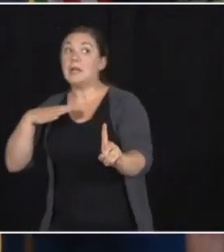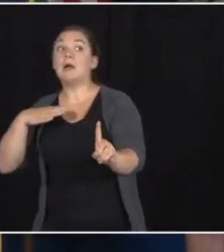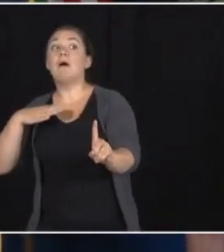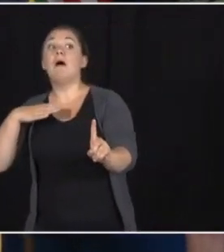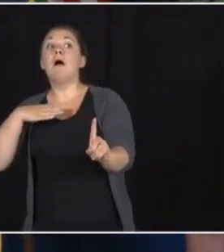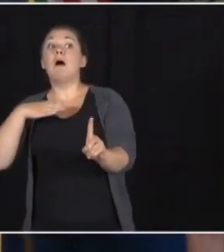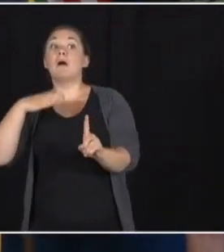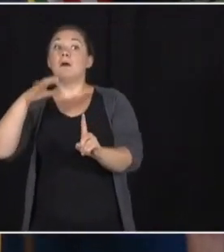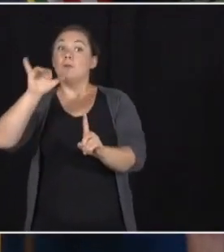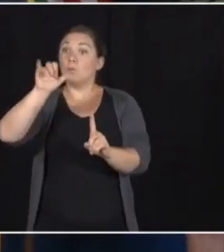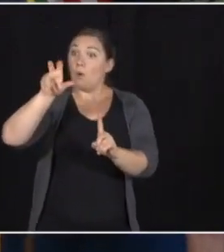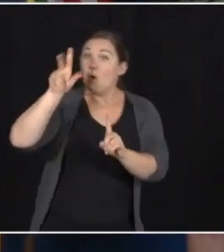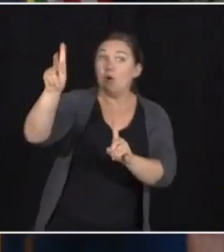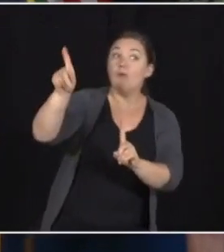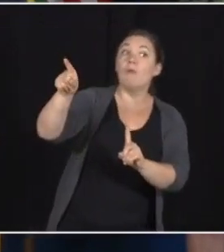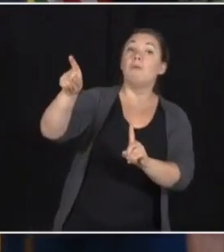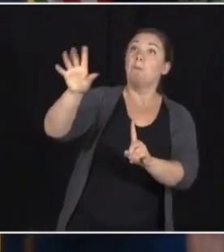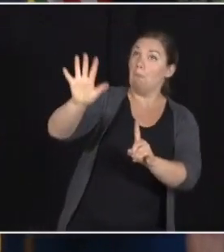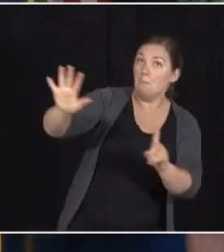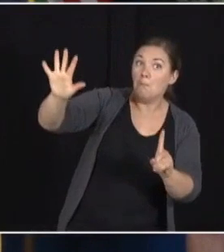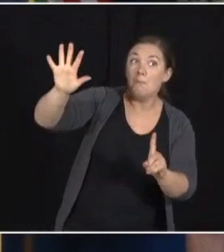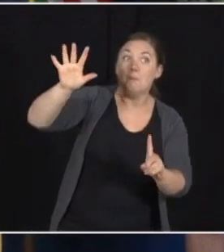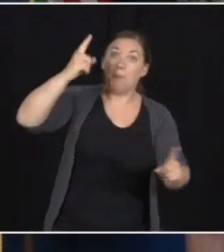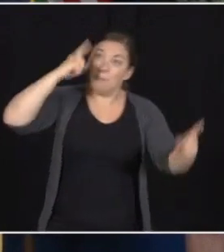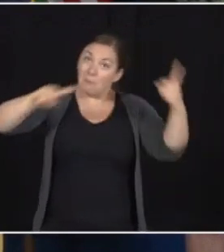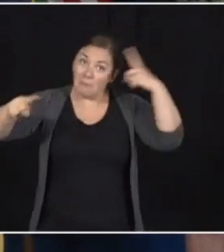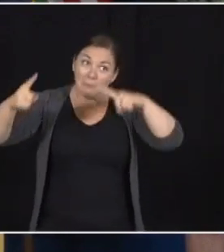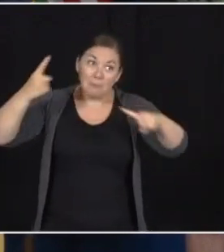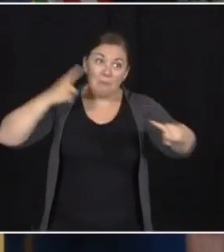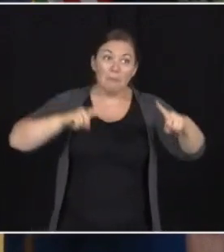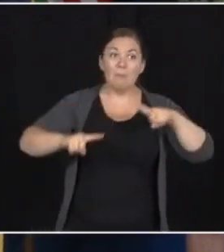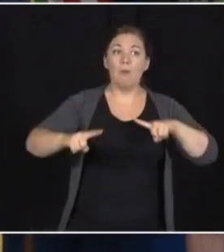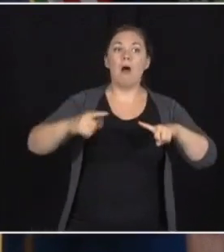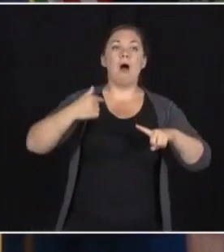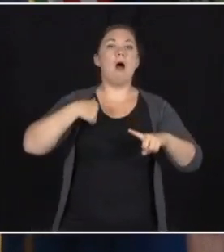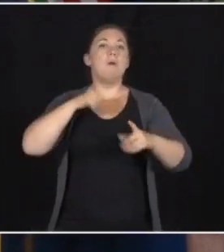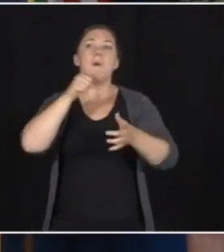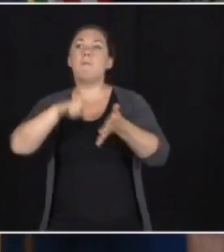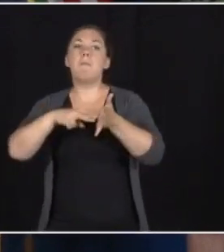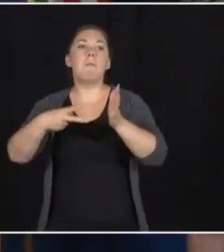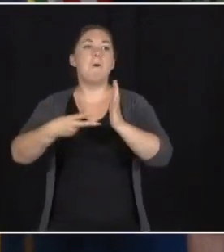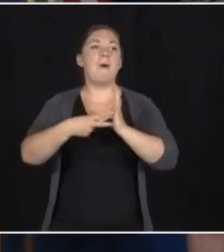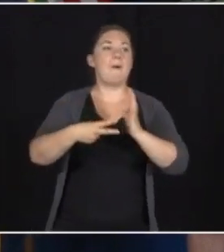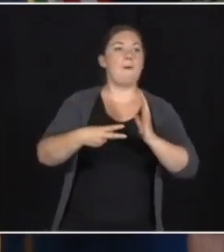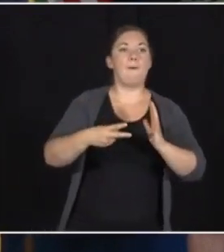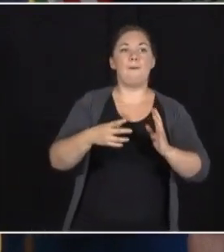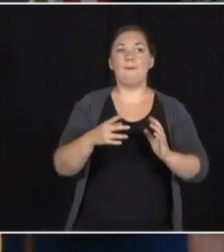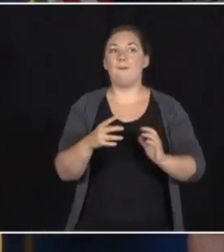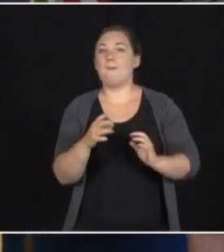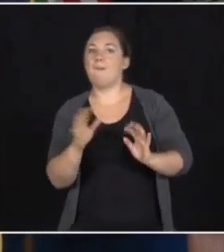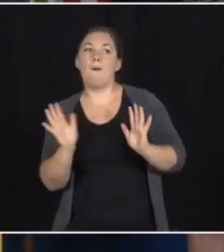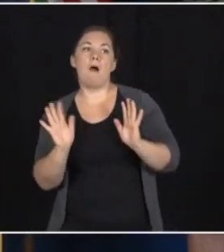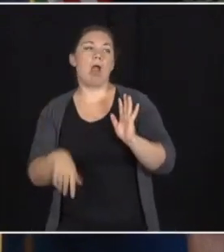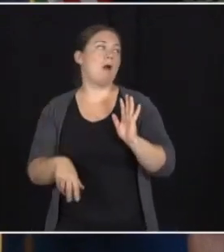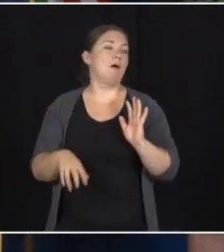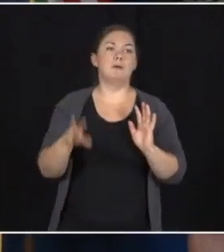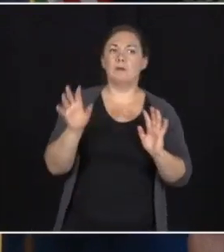the Council and the Mayor on side in Toronto and up in York region as well. And I want to thank everyone for their support.